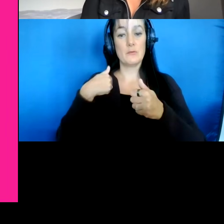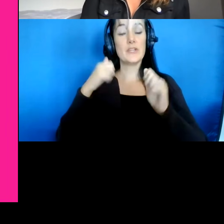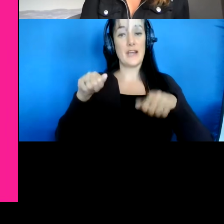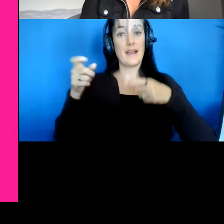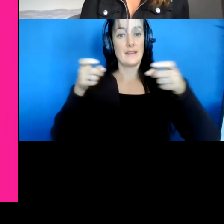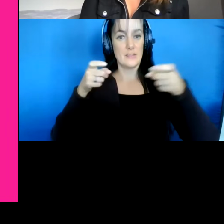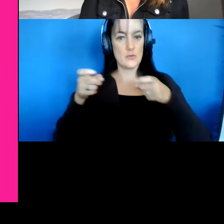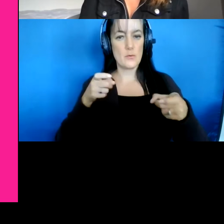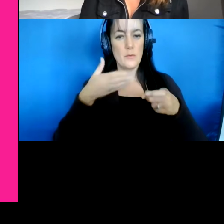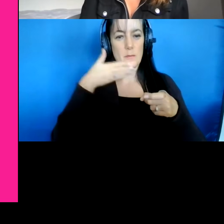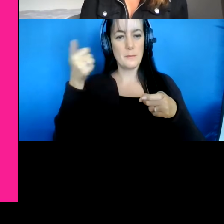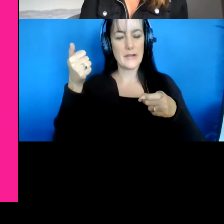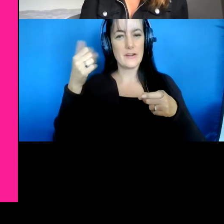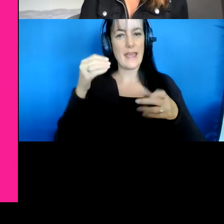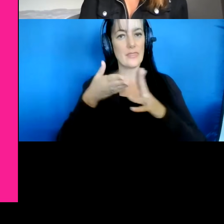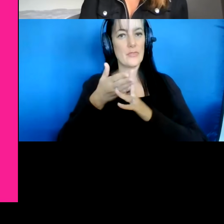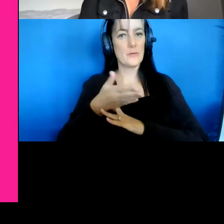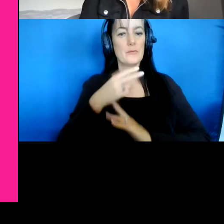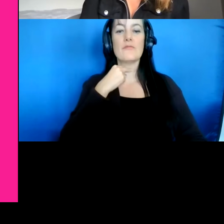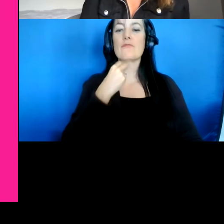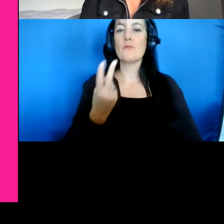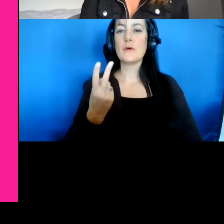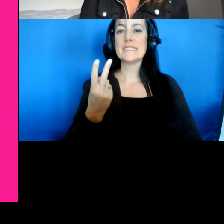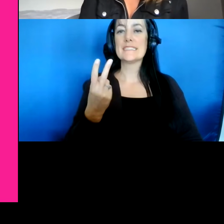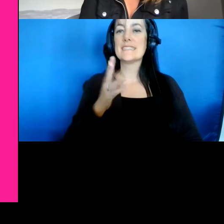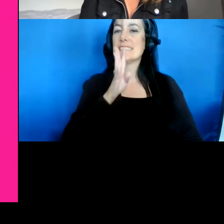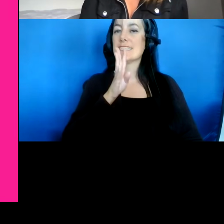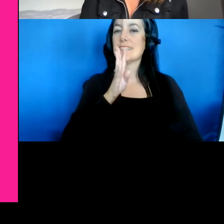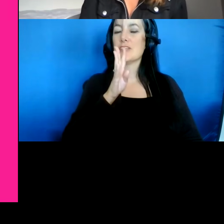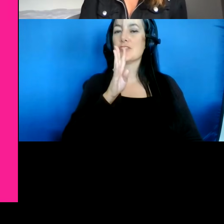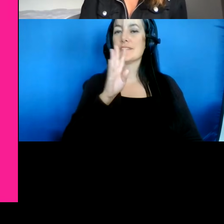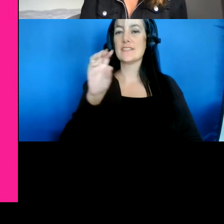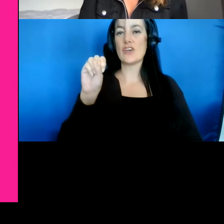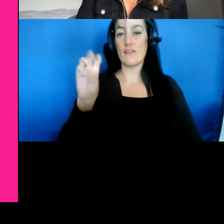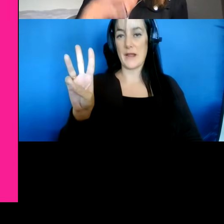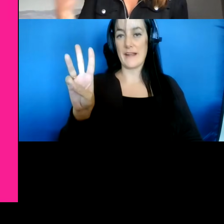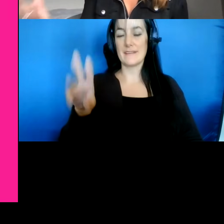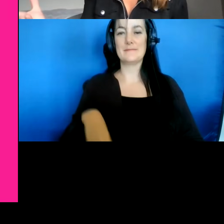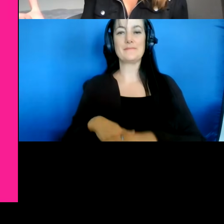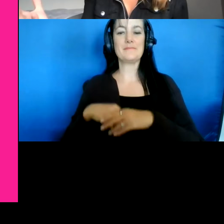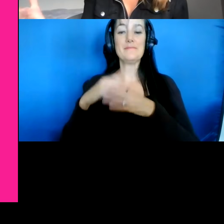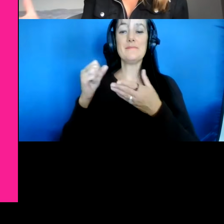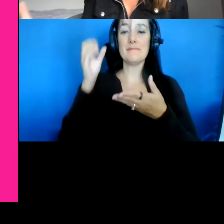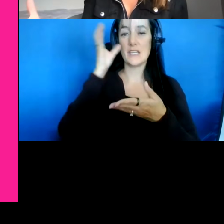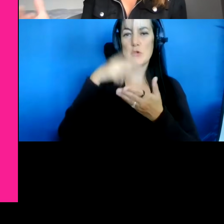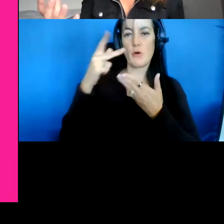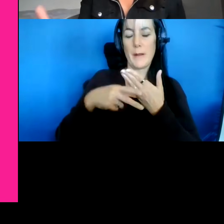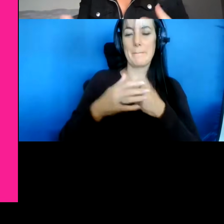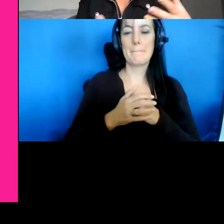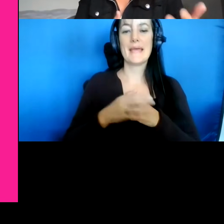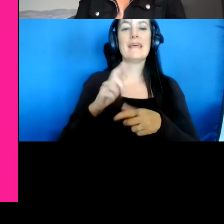debunks the myth that everyone who is disabled is going to be using a keyboard. And in the rest of his post, he even talks about how